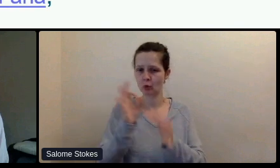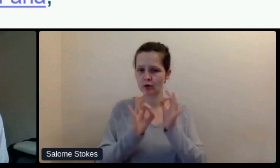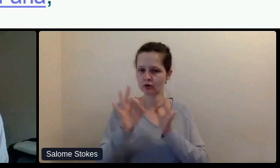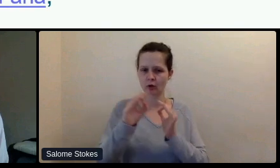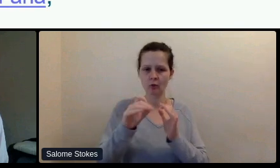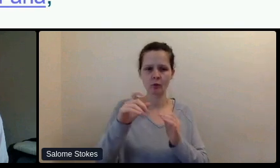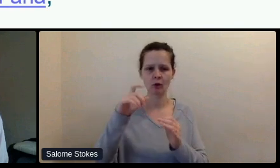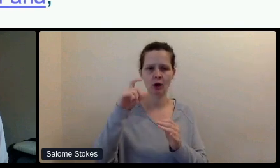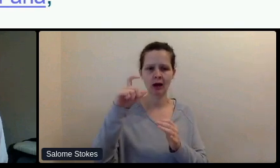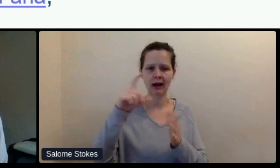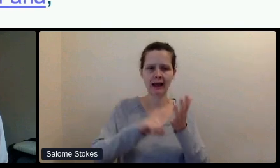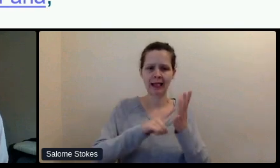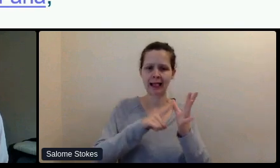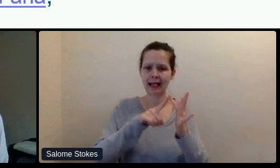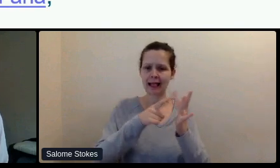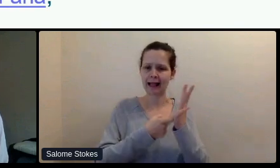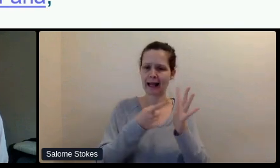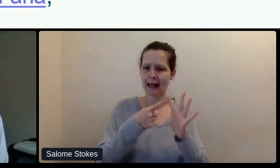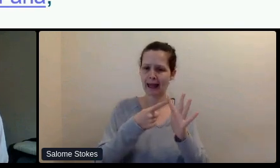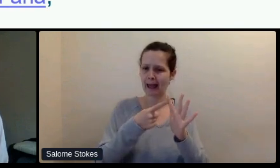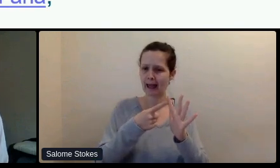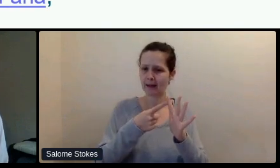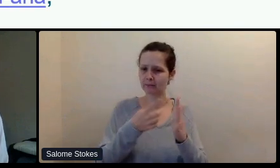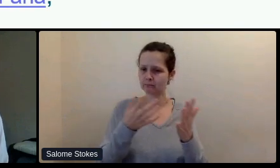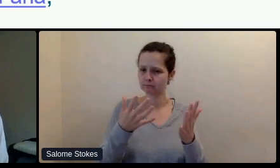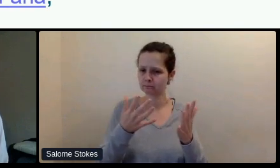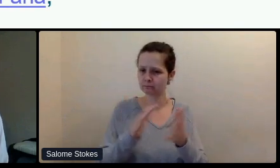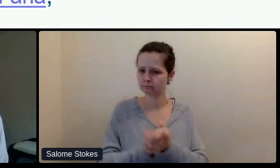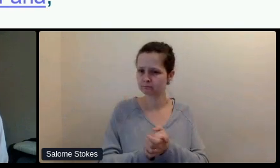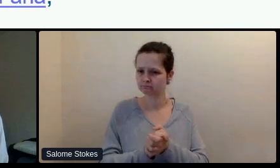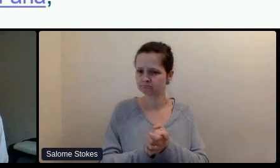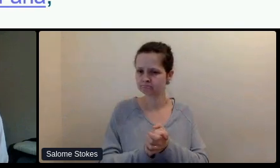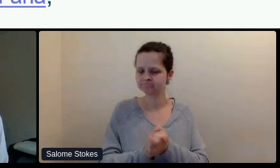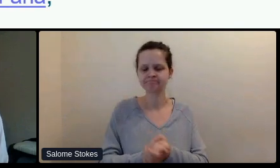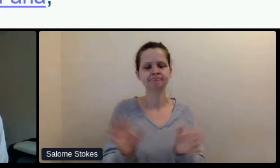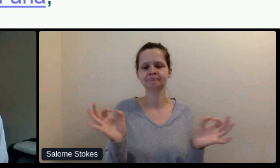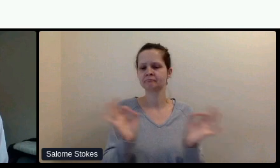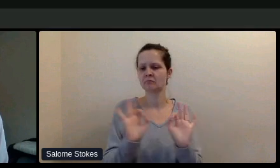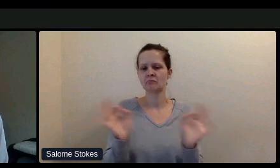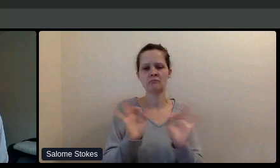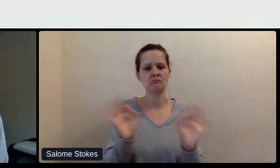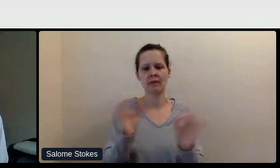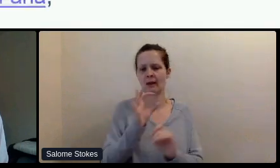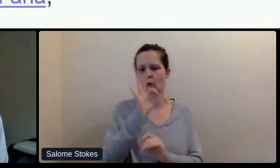At the moment, we haven't got any questions but if anybody does have